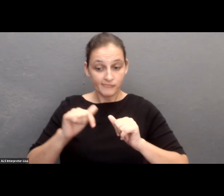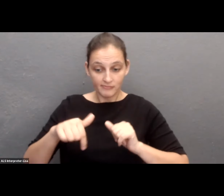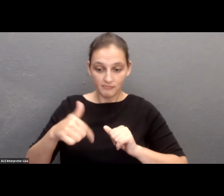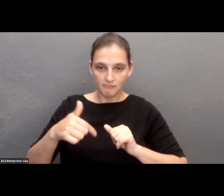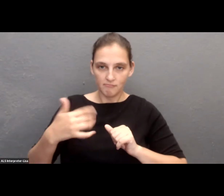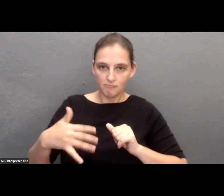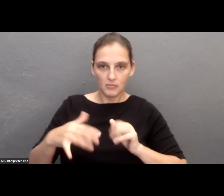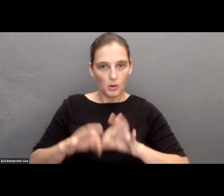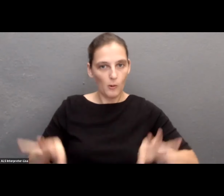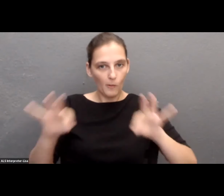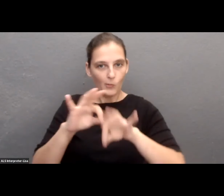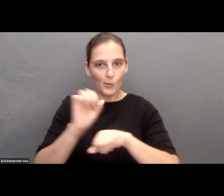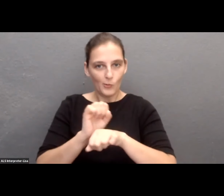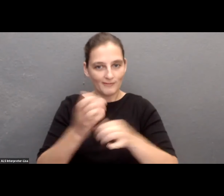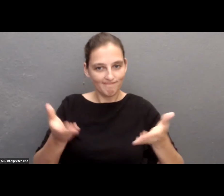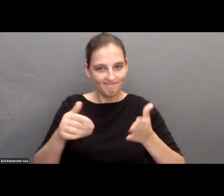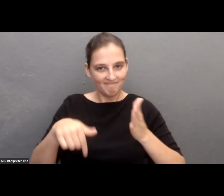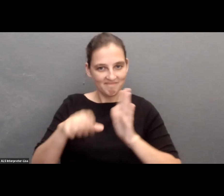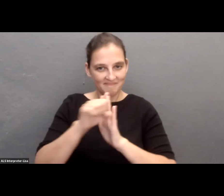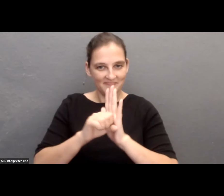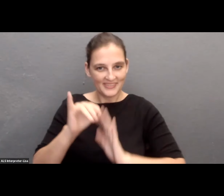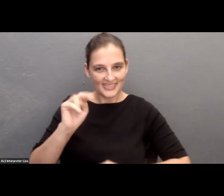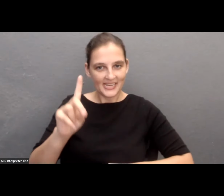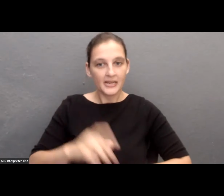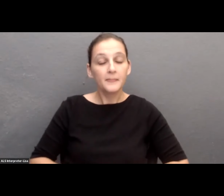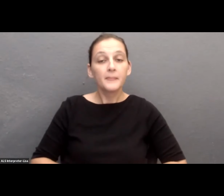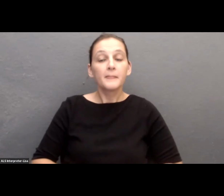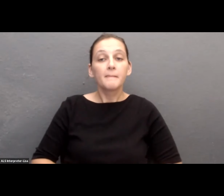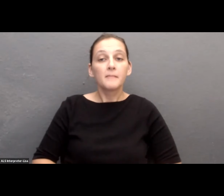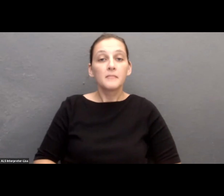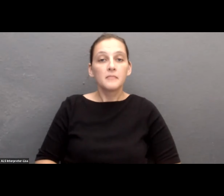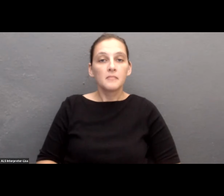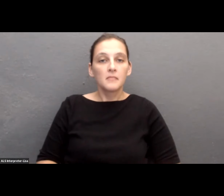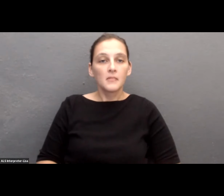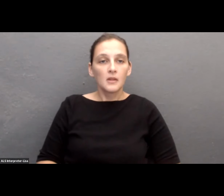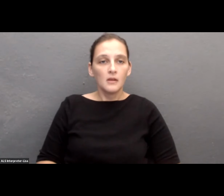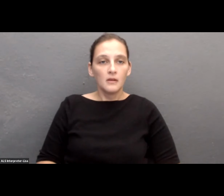in our state and at this time. A lot of you have been we've been sharing